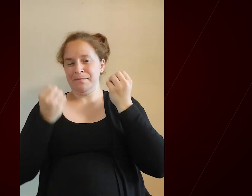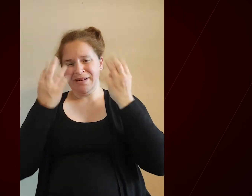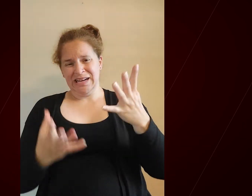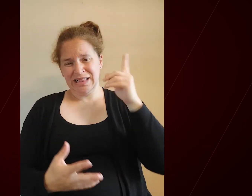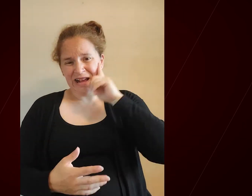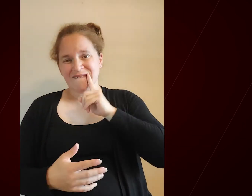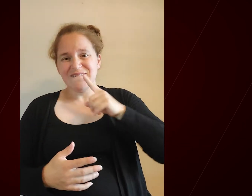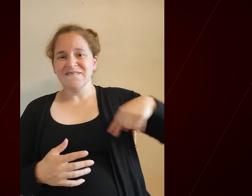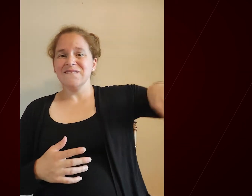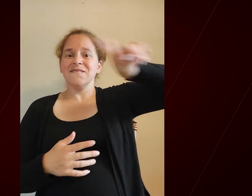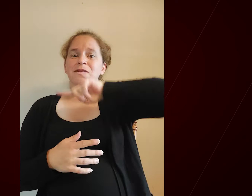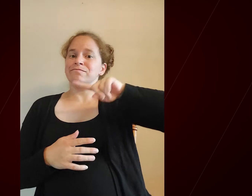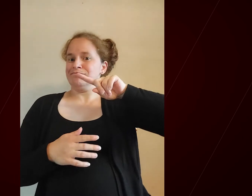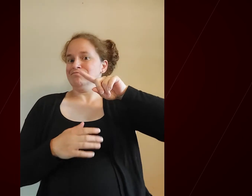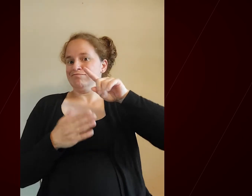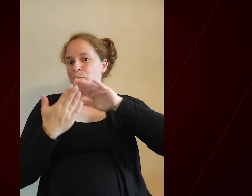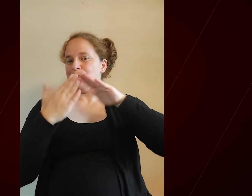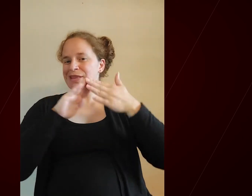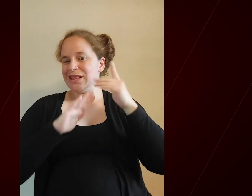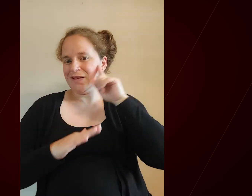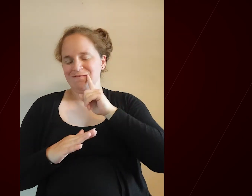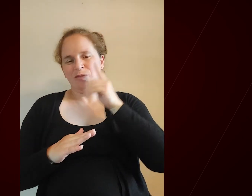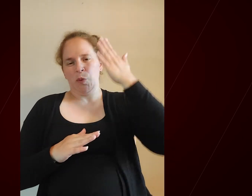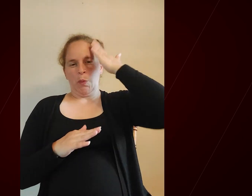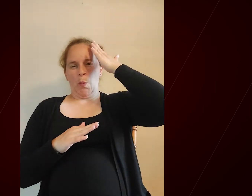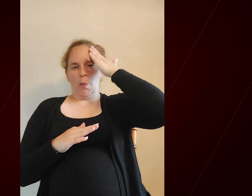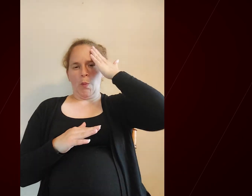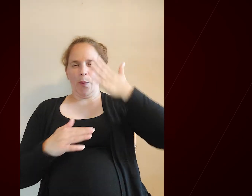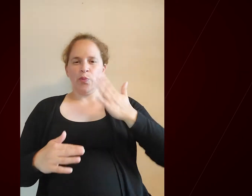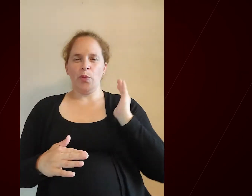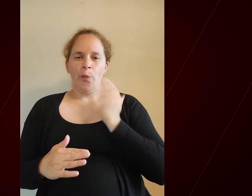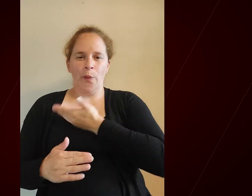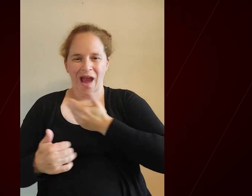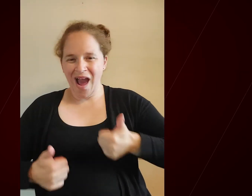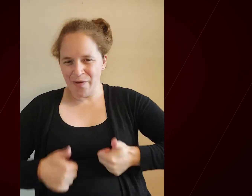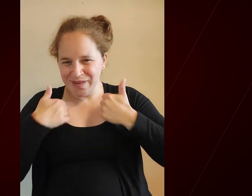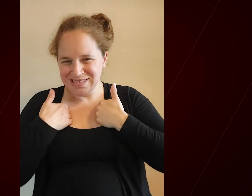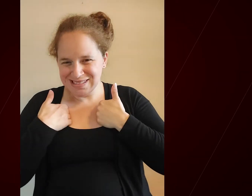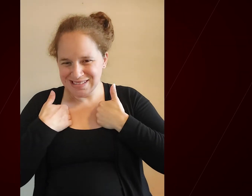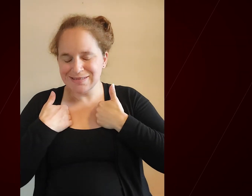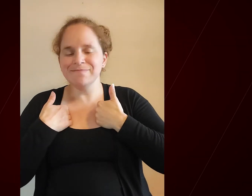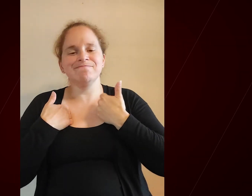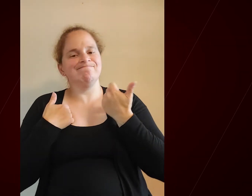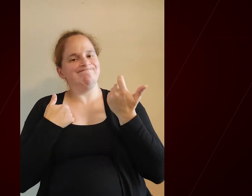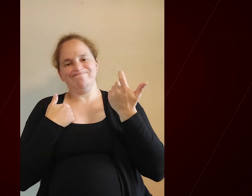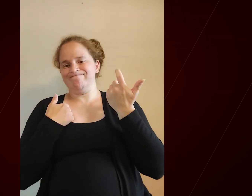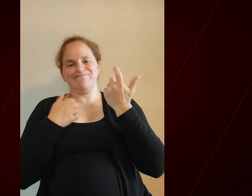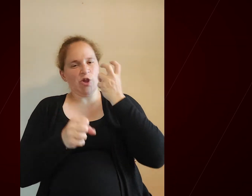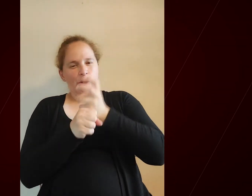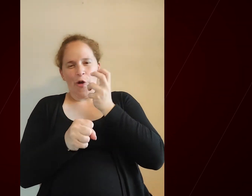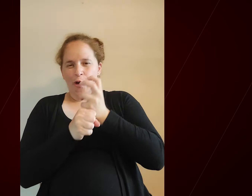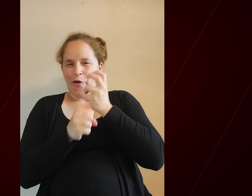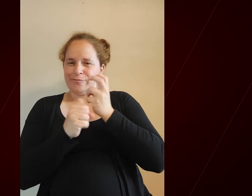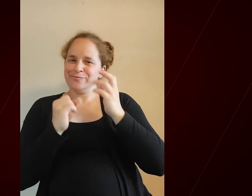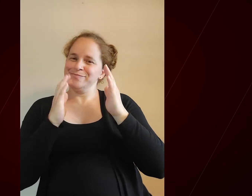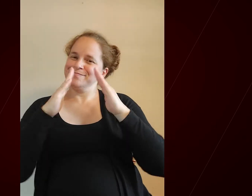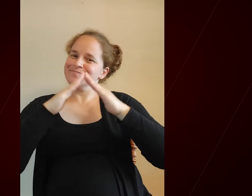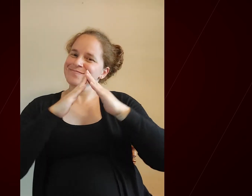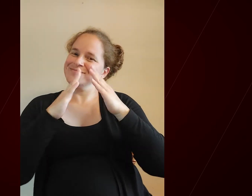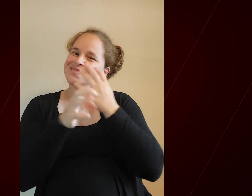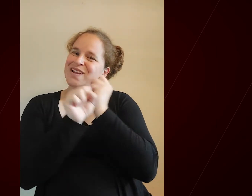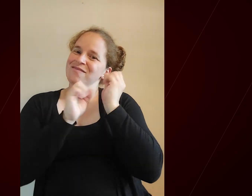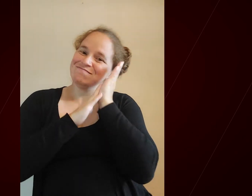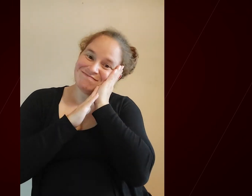Many Deaf people know our address, so it's not safe